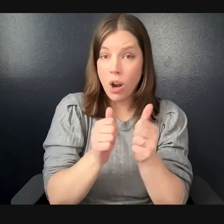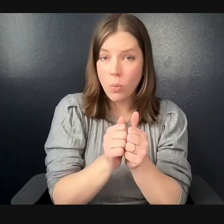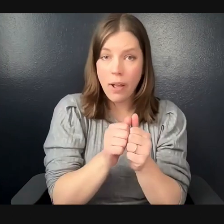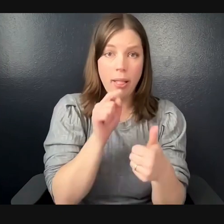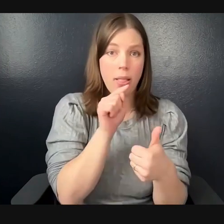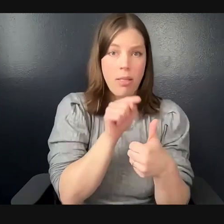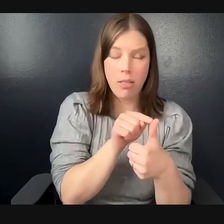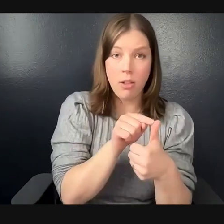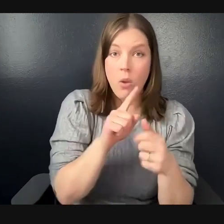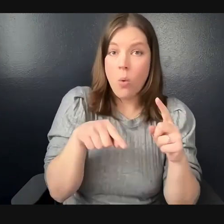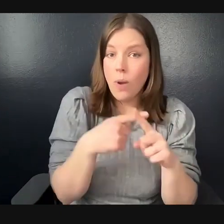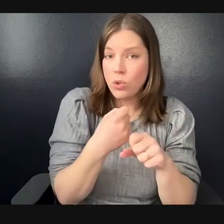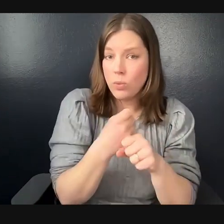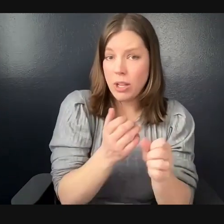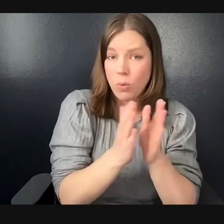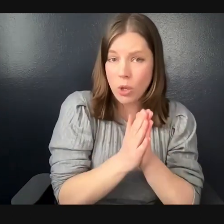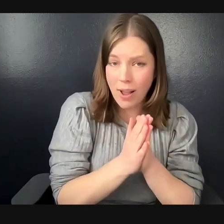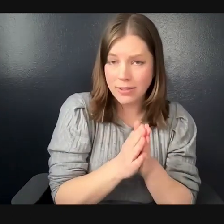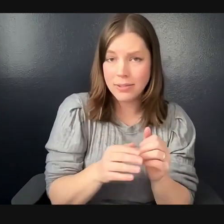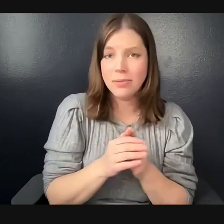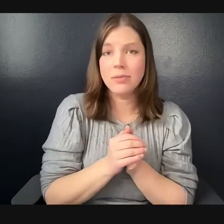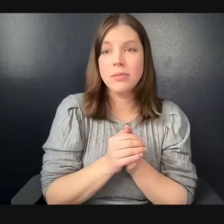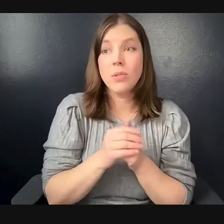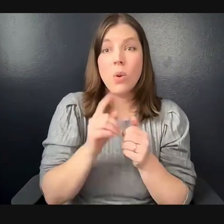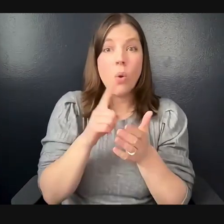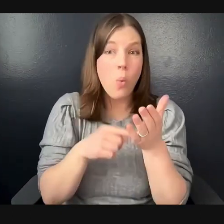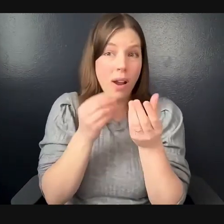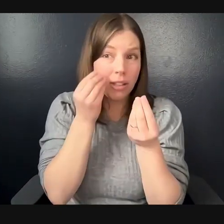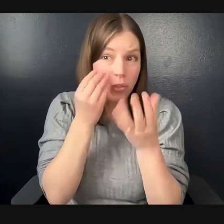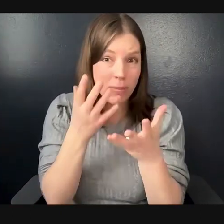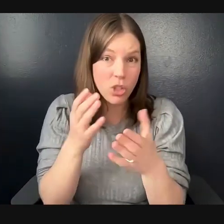Start with when you first made the request, what information